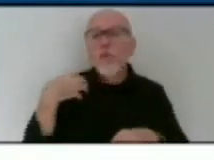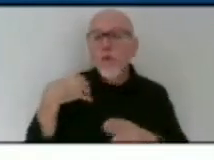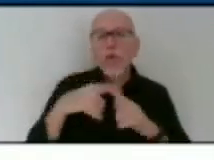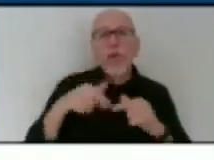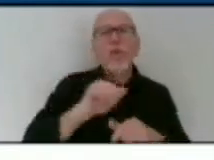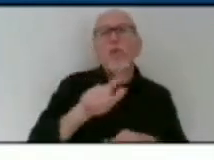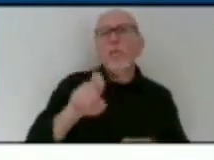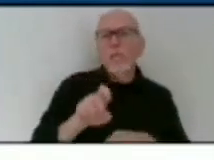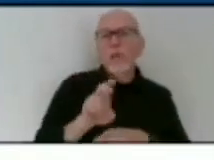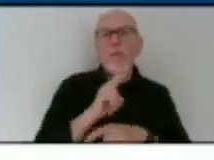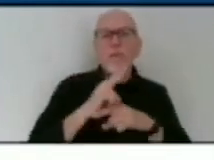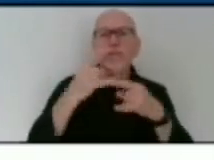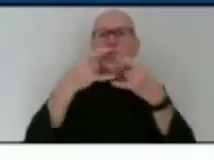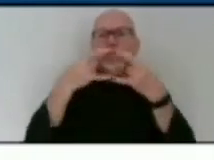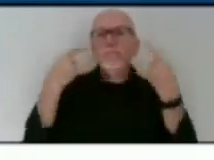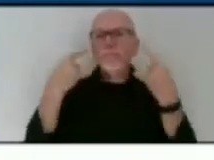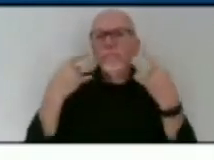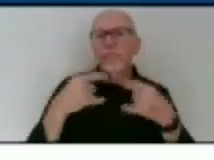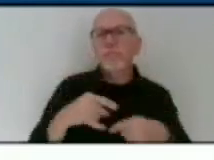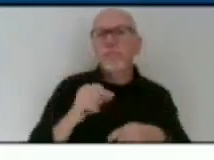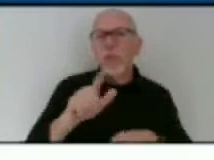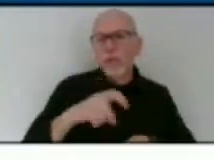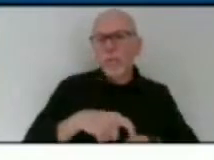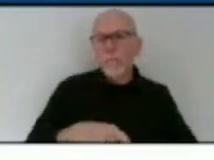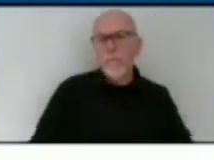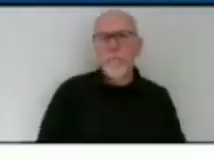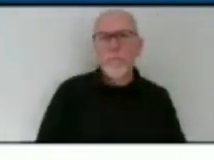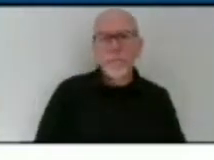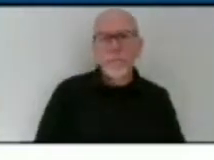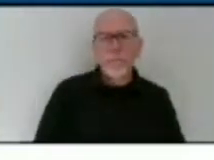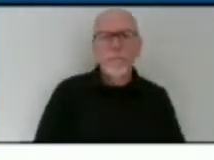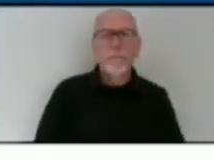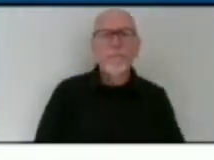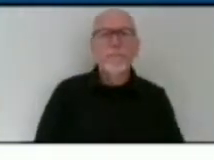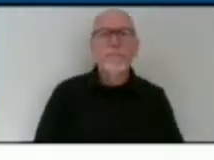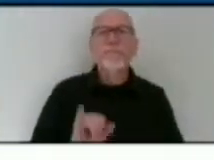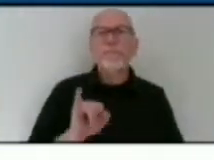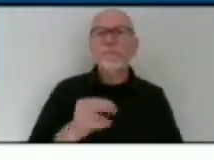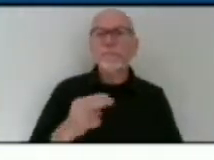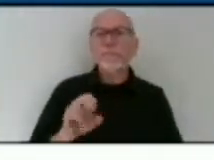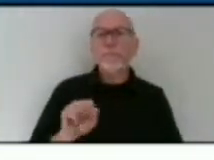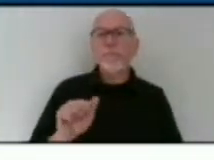where face coverings at all times I s a A Football games on Friday, November